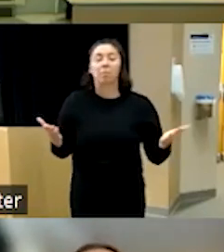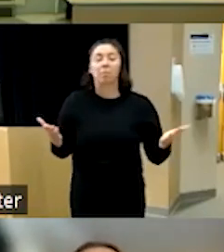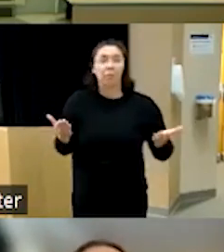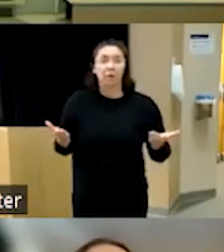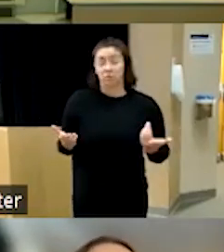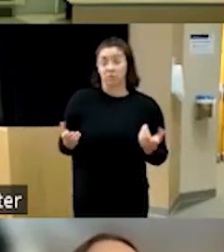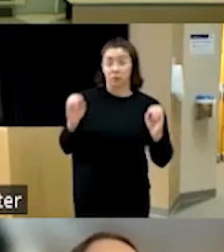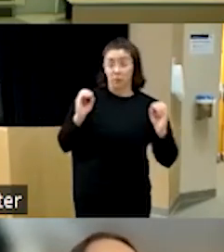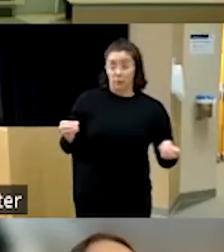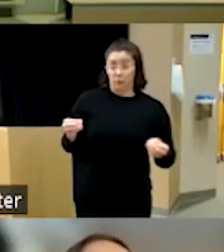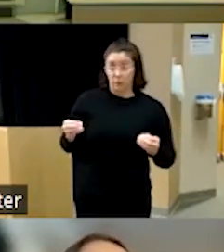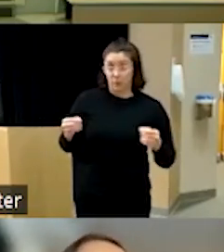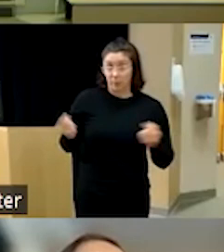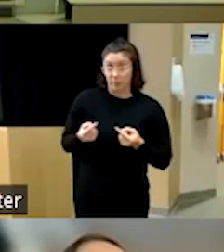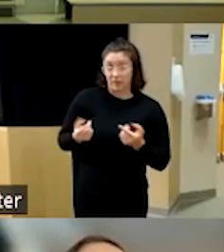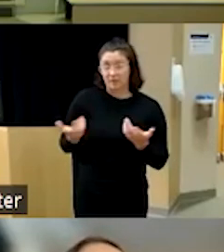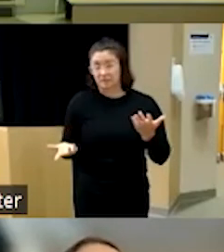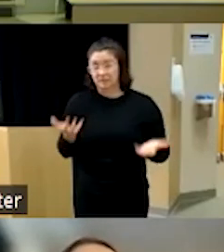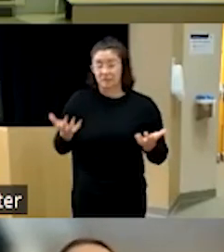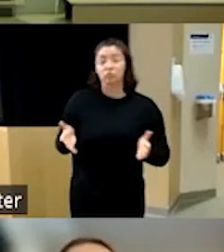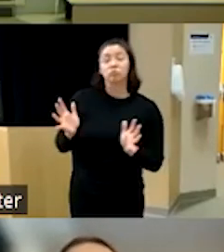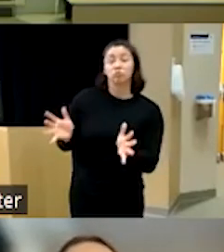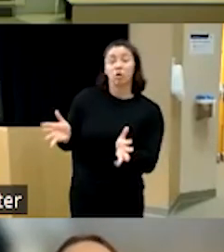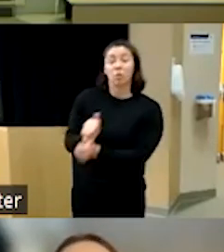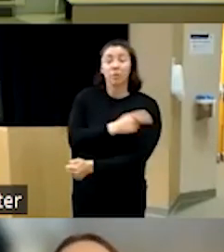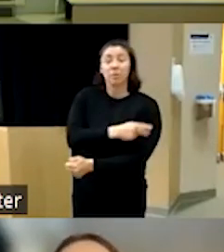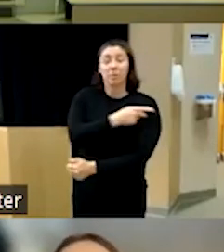anymore but if you talk to patients they would usually understand I mean they know themselves